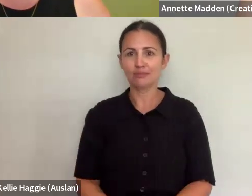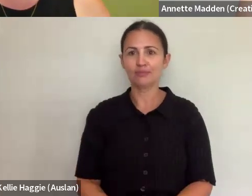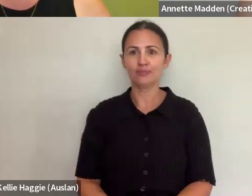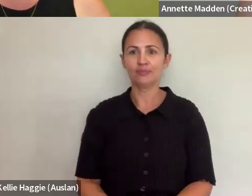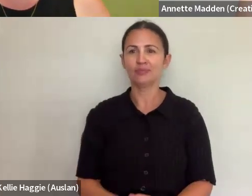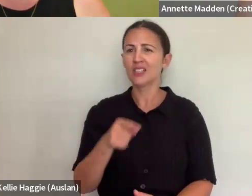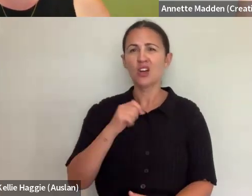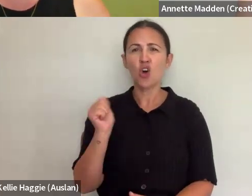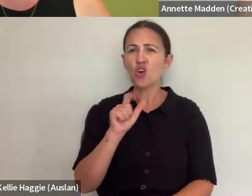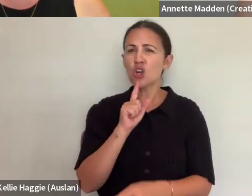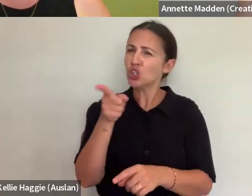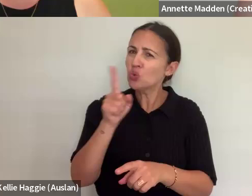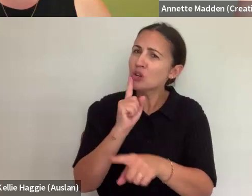International organisations